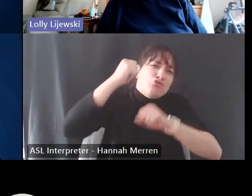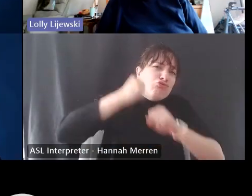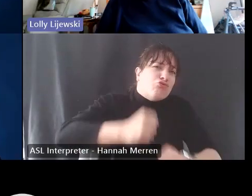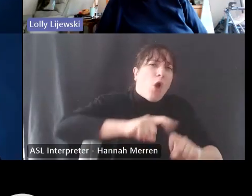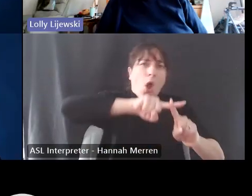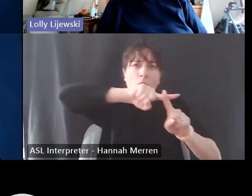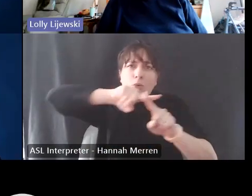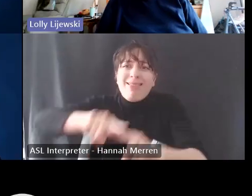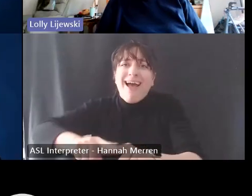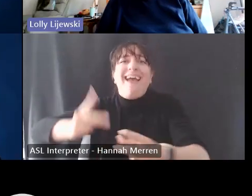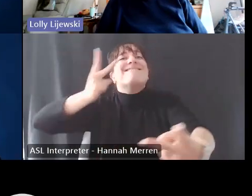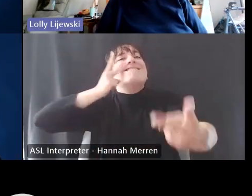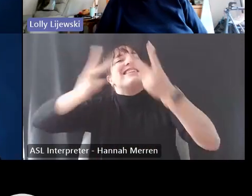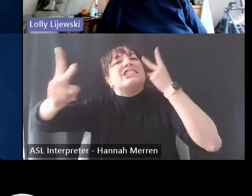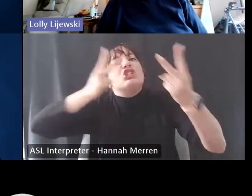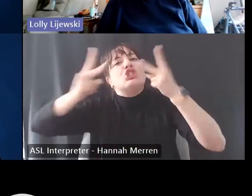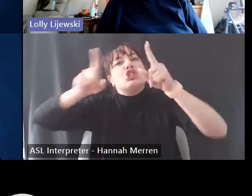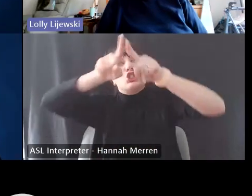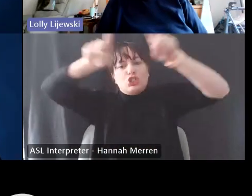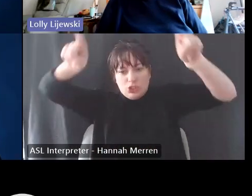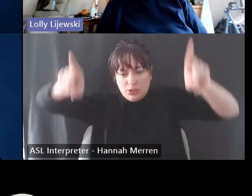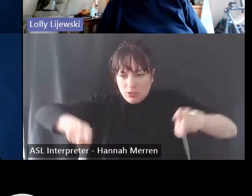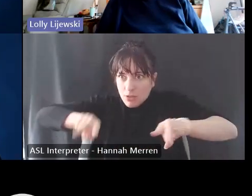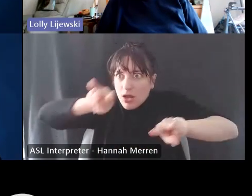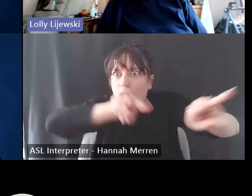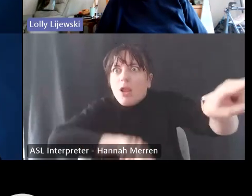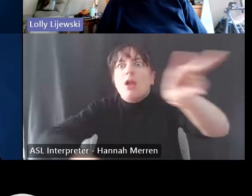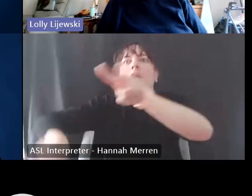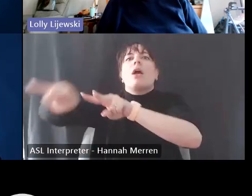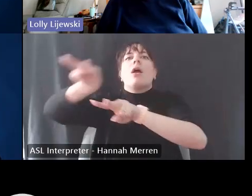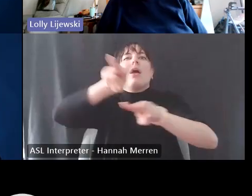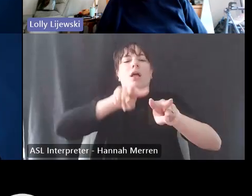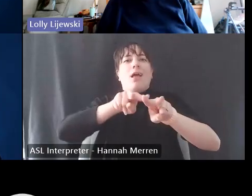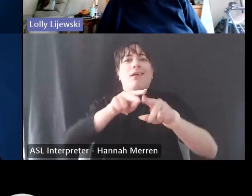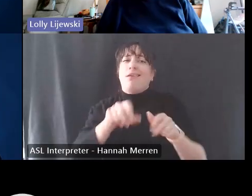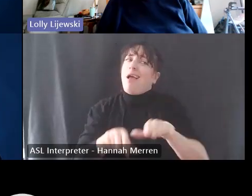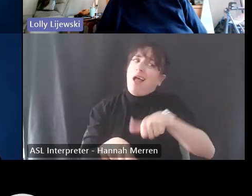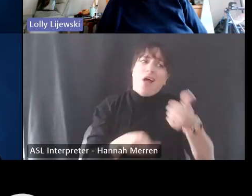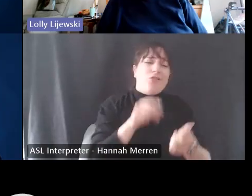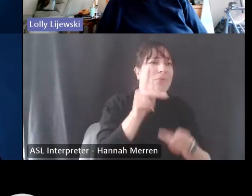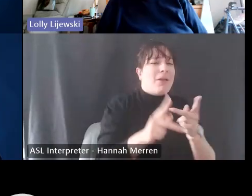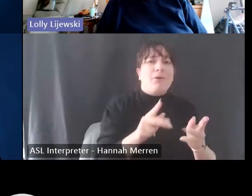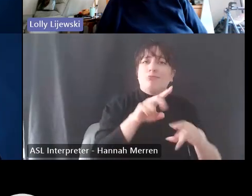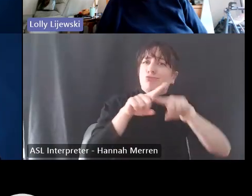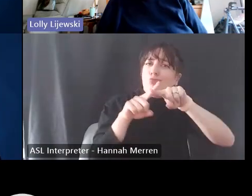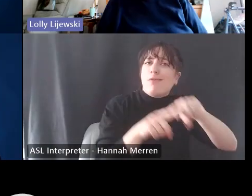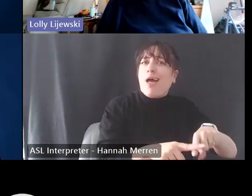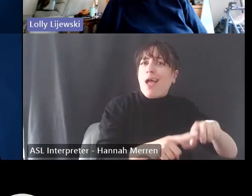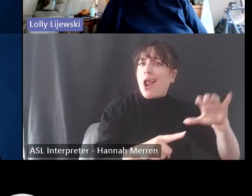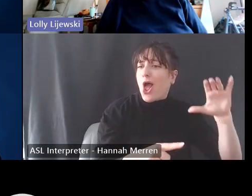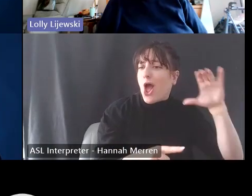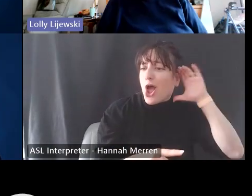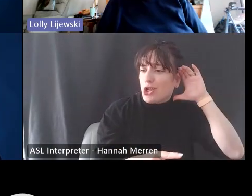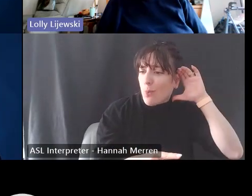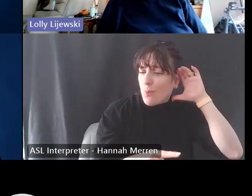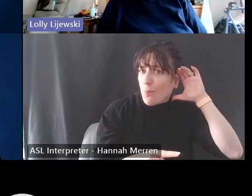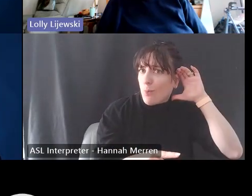So you want to try to reach a very broad audience. And I will add to that we all have. Spatial, perception.